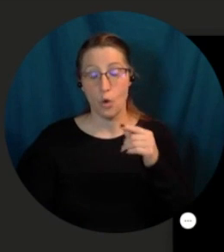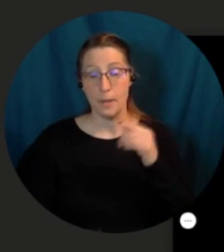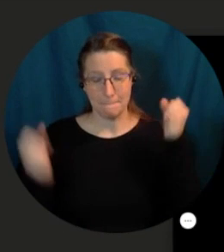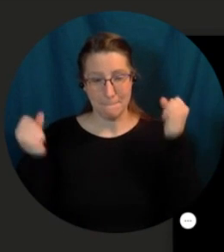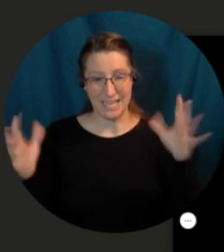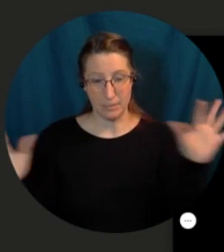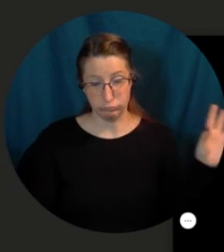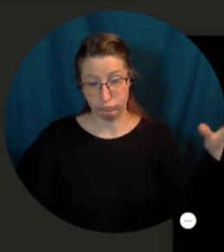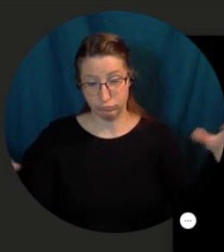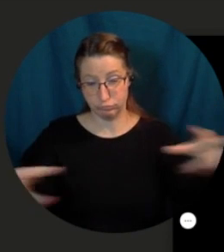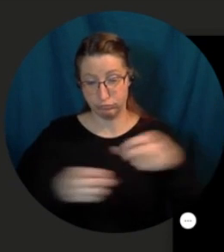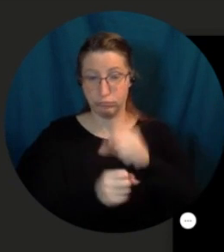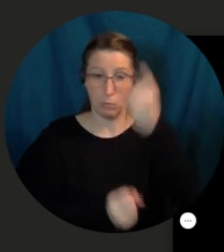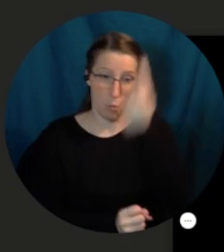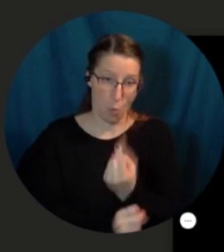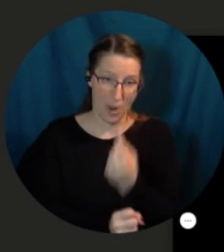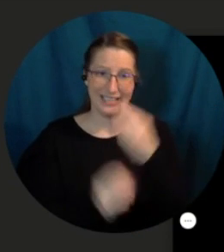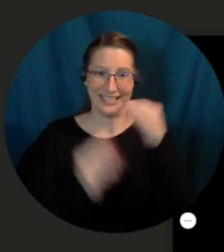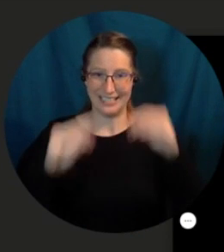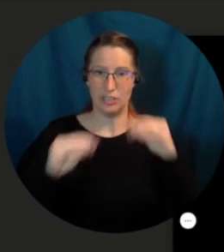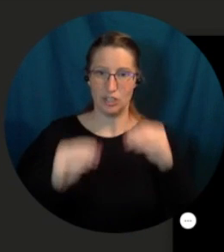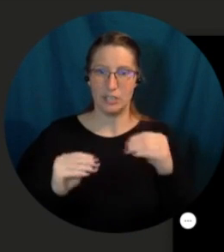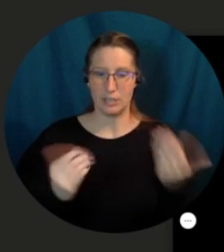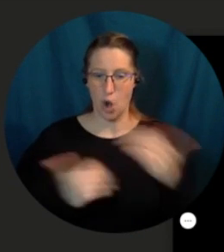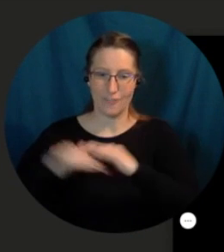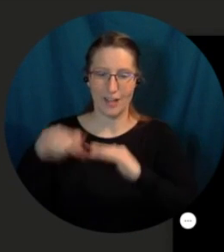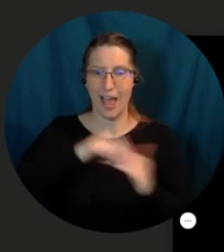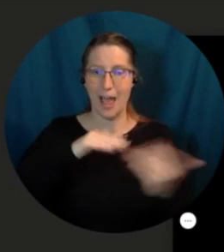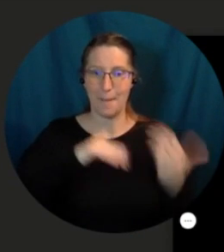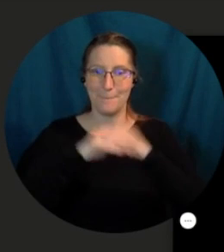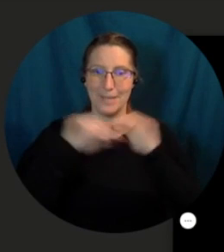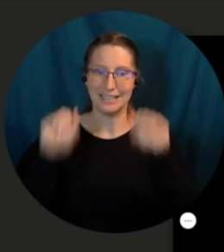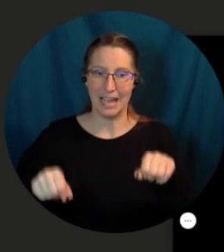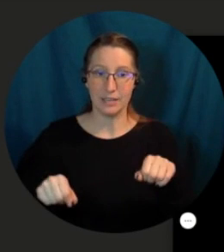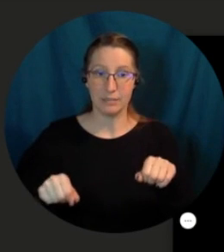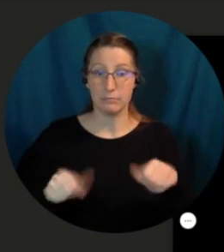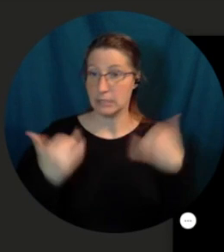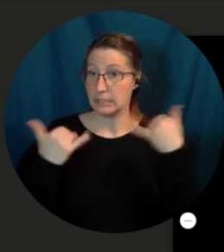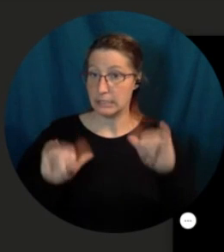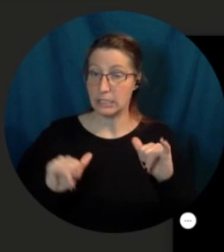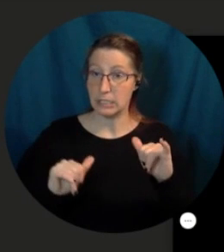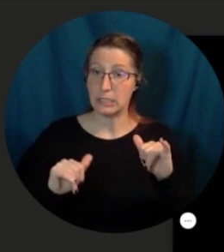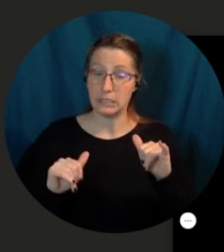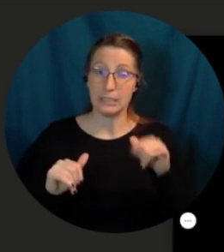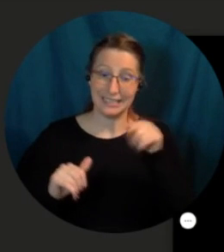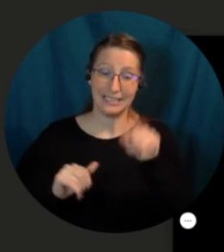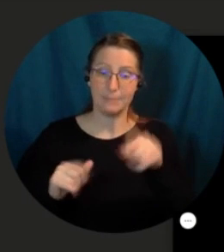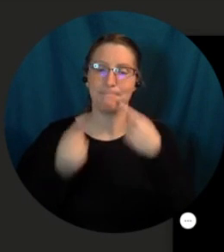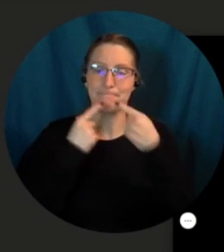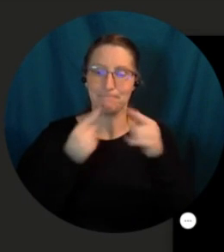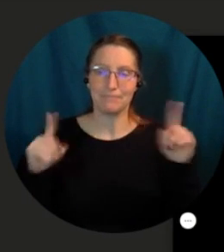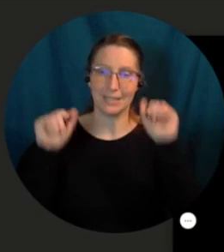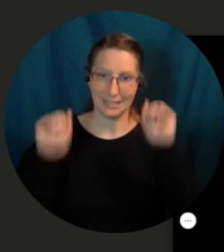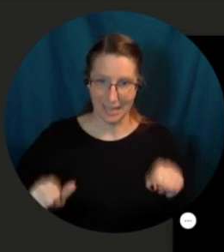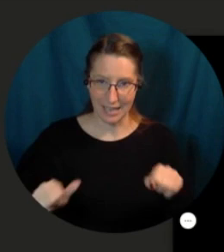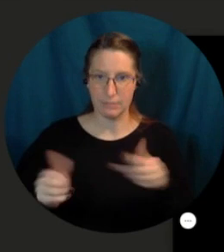So that way it kind of overlaps everything and still allows him to have success in working with other people